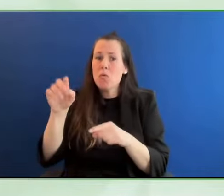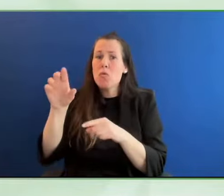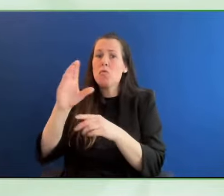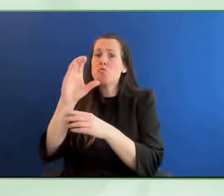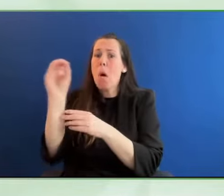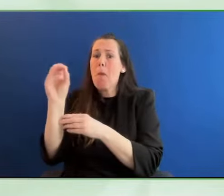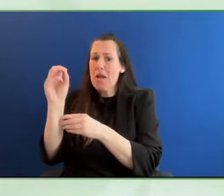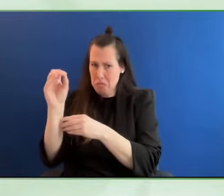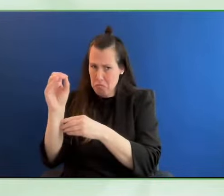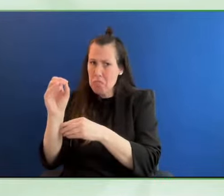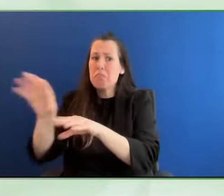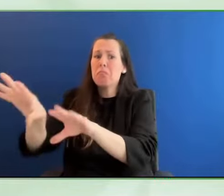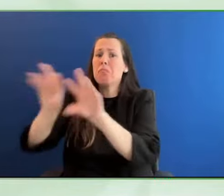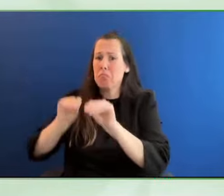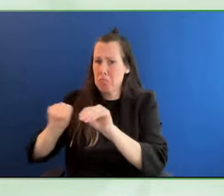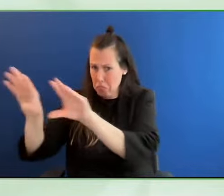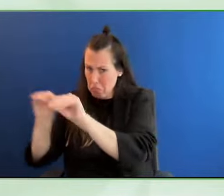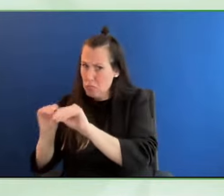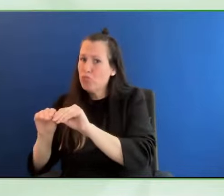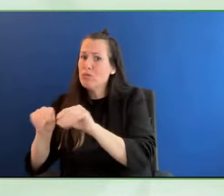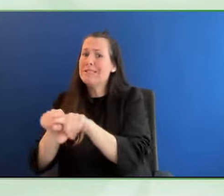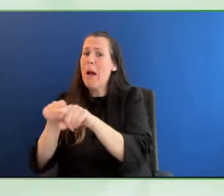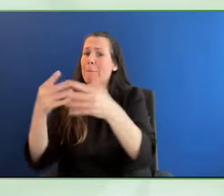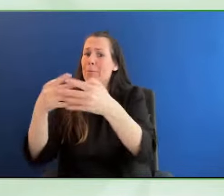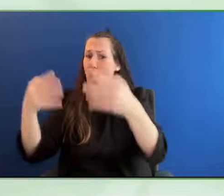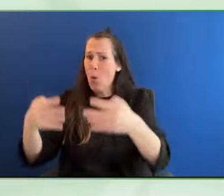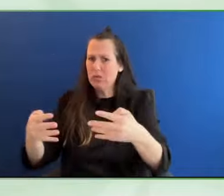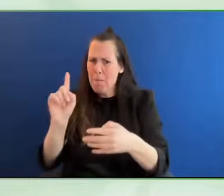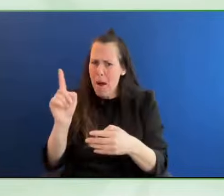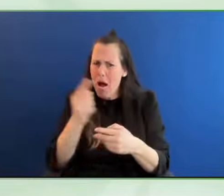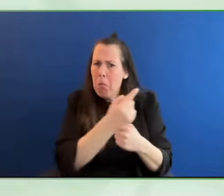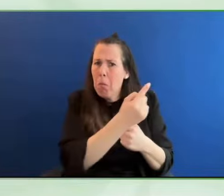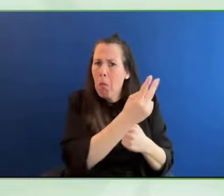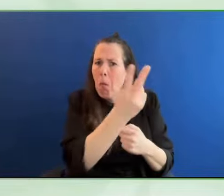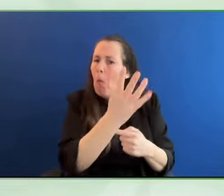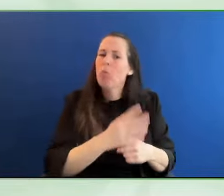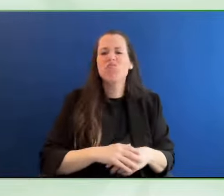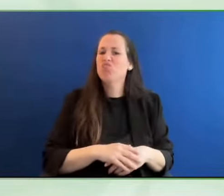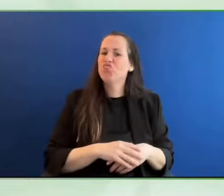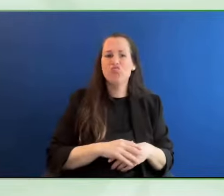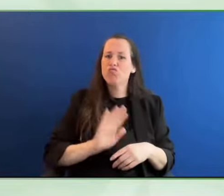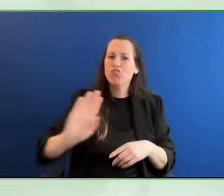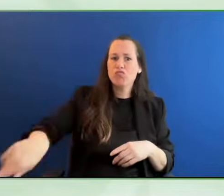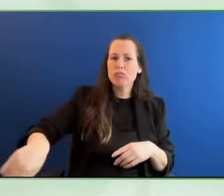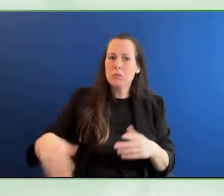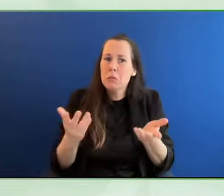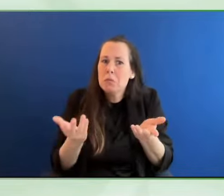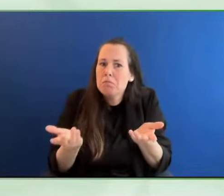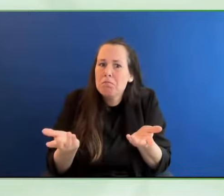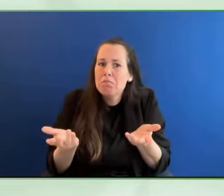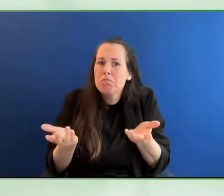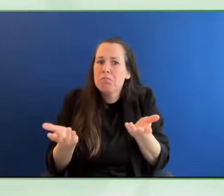In my past life I was guilty of this too, we have a job description, which in put this